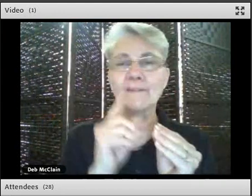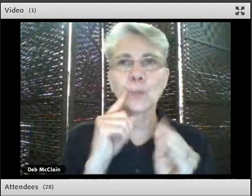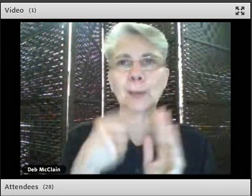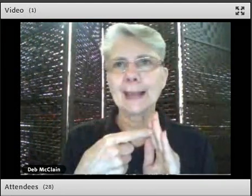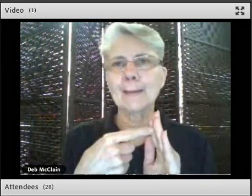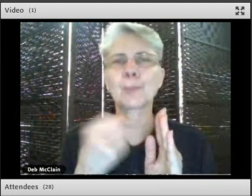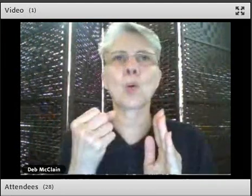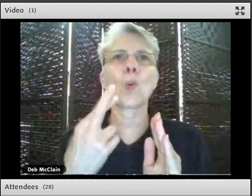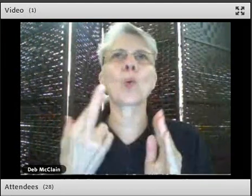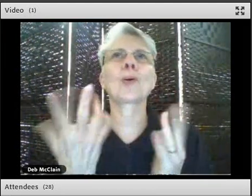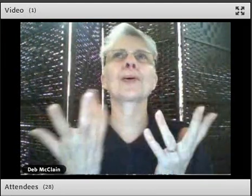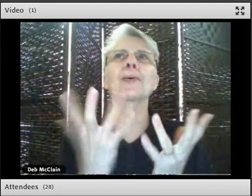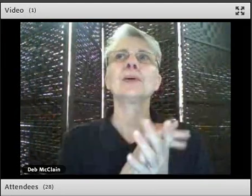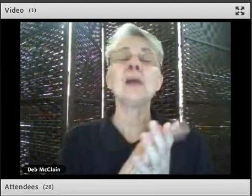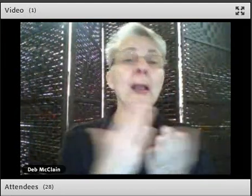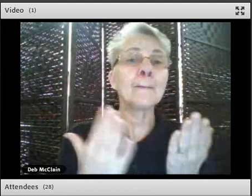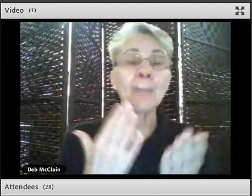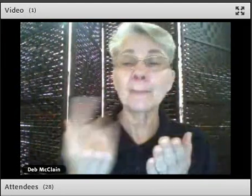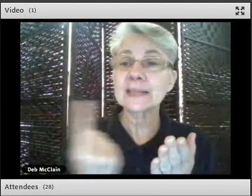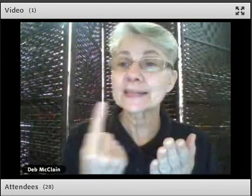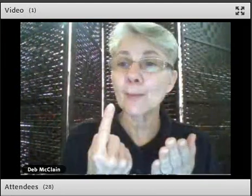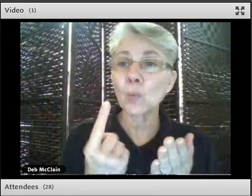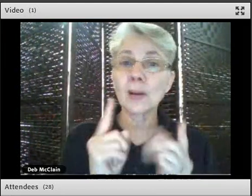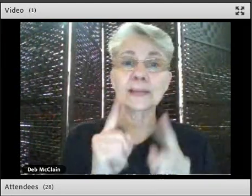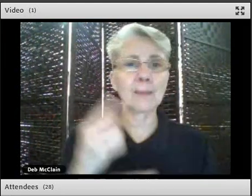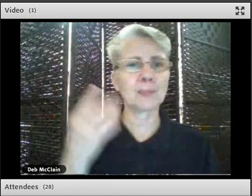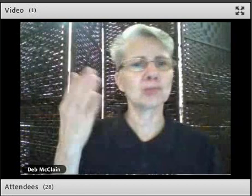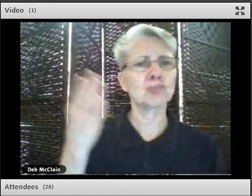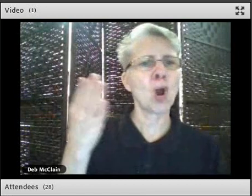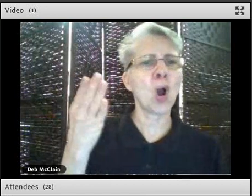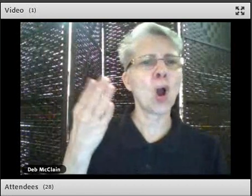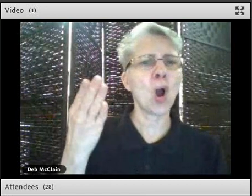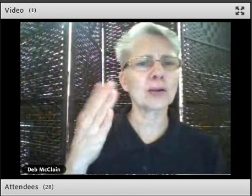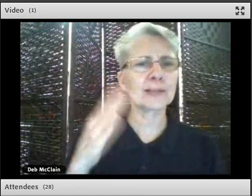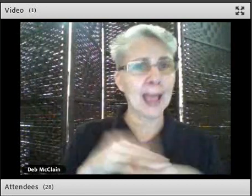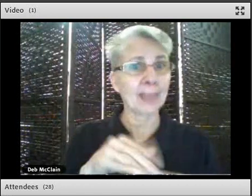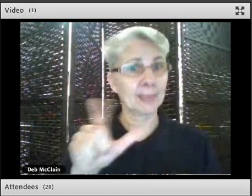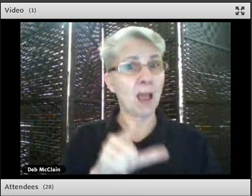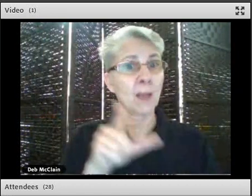or at the college or something like that and you've recorded it.